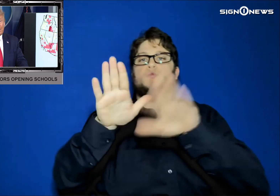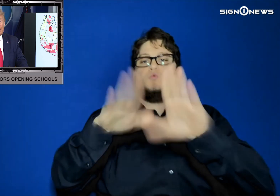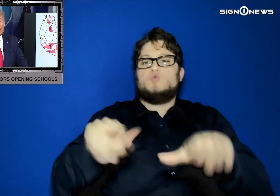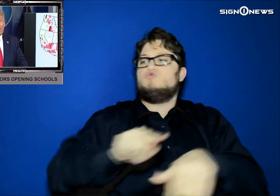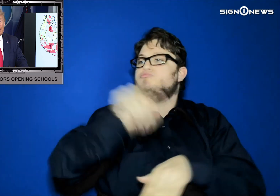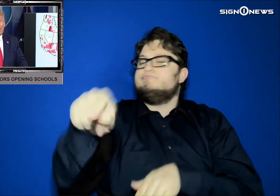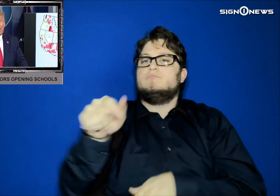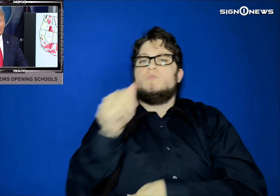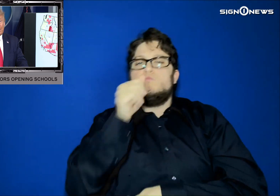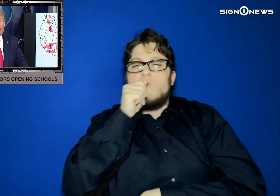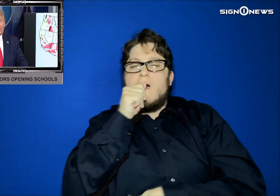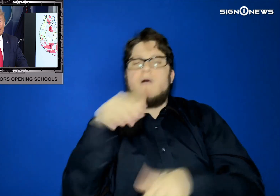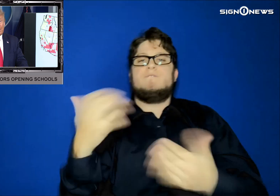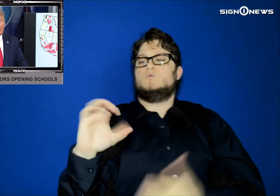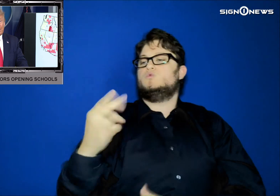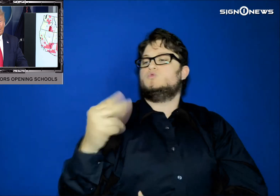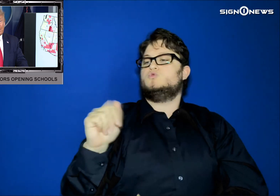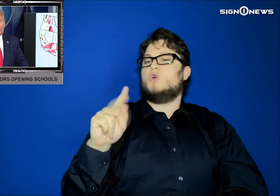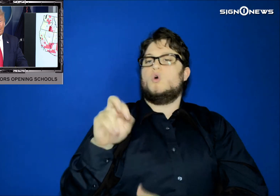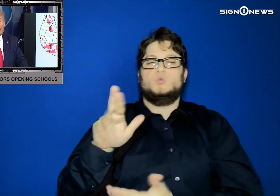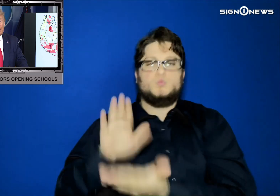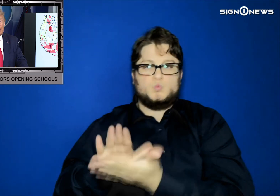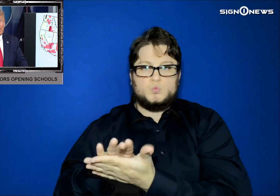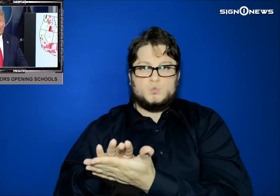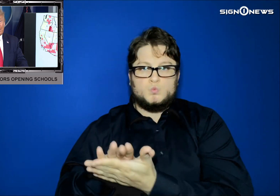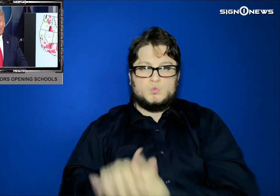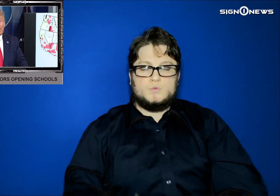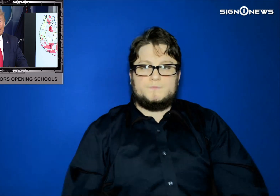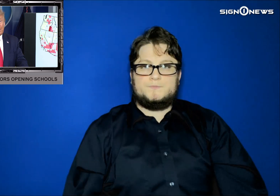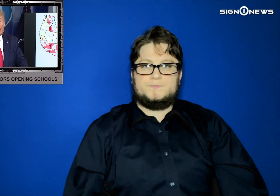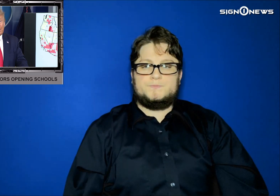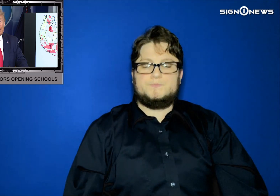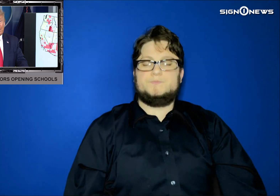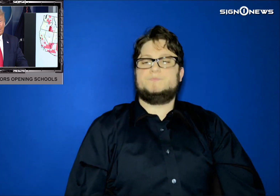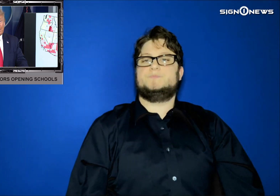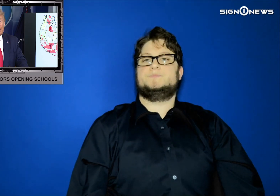they can send their kids to private or charter schools.